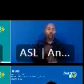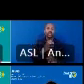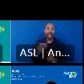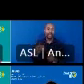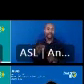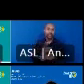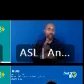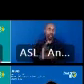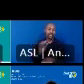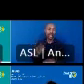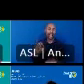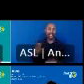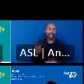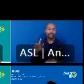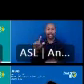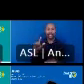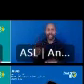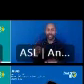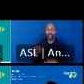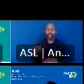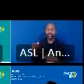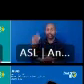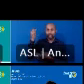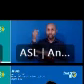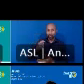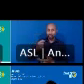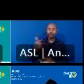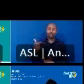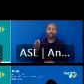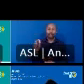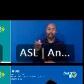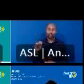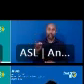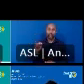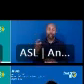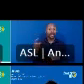IMLS grant, we encountered a change in the PD format that